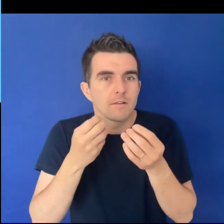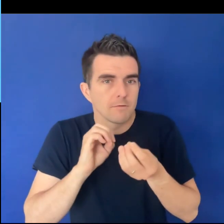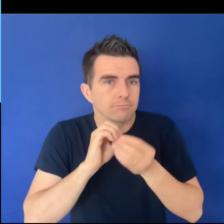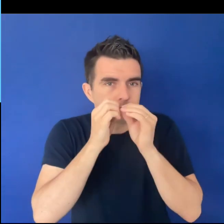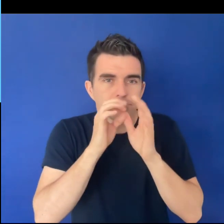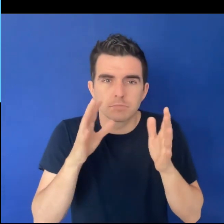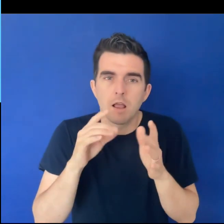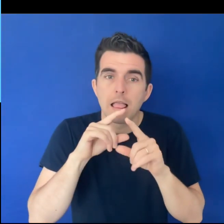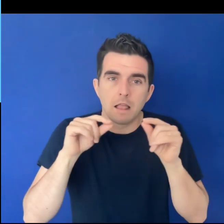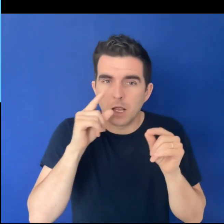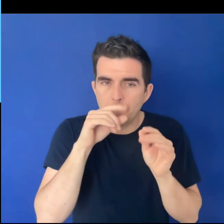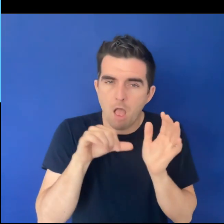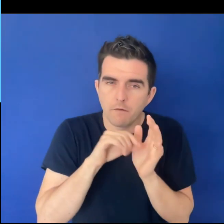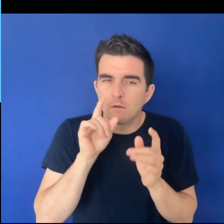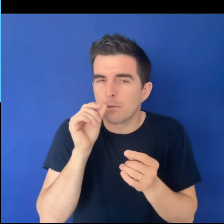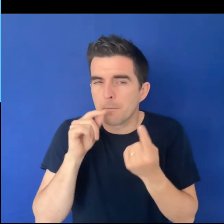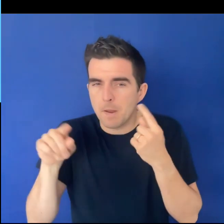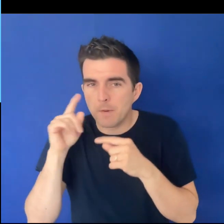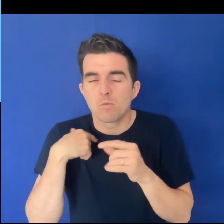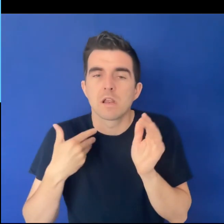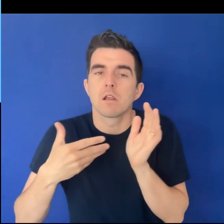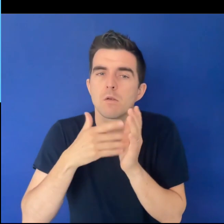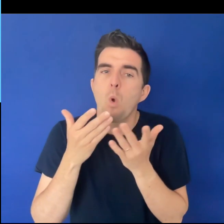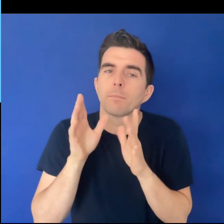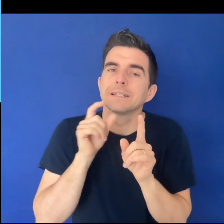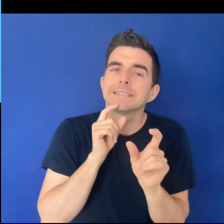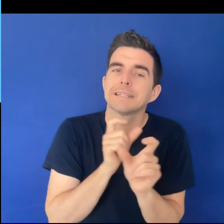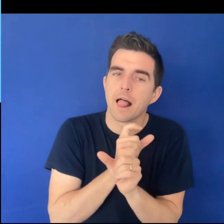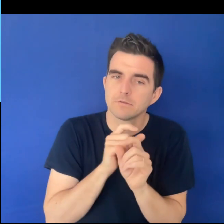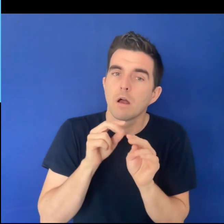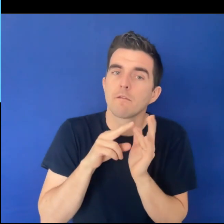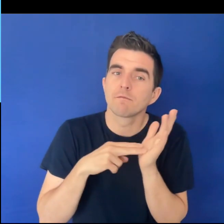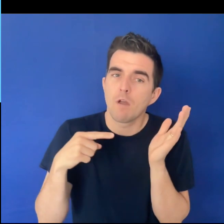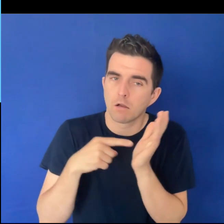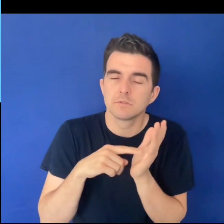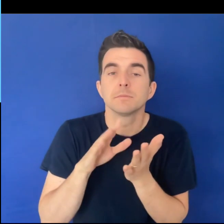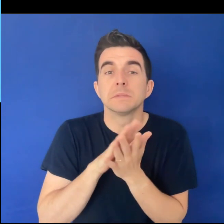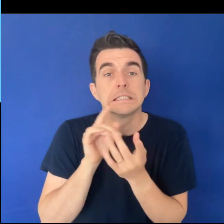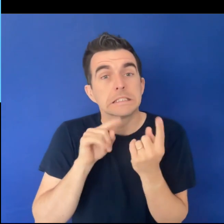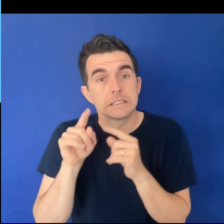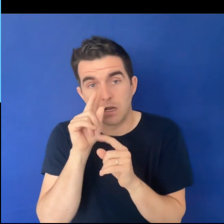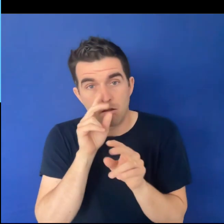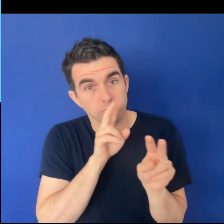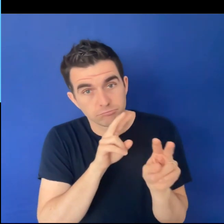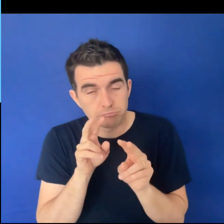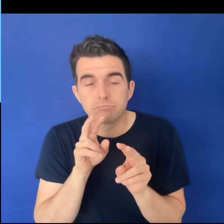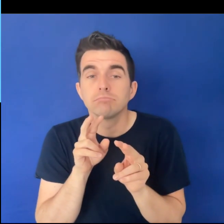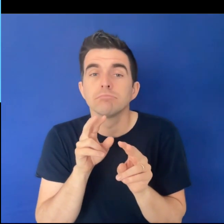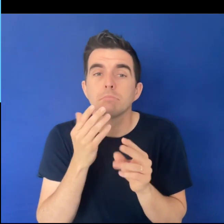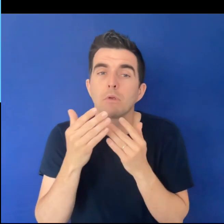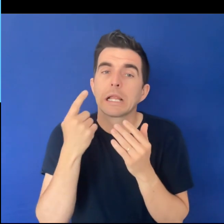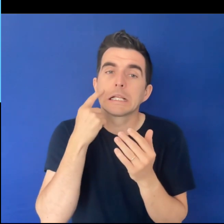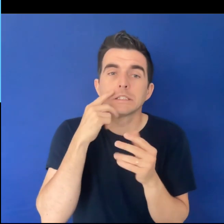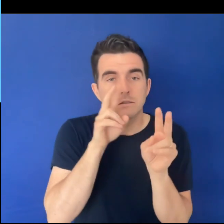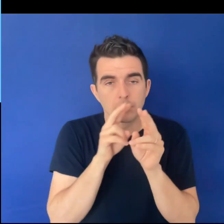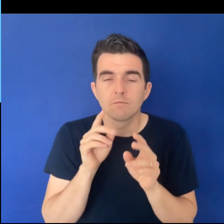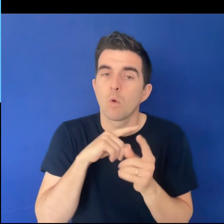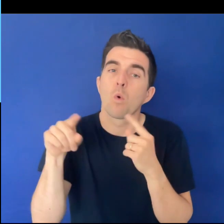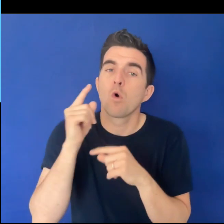text harder to read for some people, so we’ve implemented the OpenDyslexic font, a dyslexia friendly option, to make it easier to read.